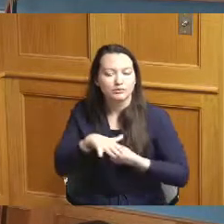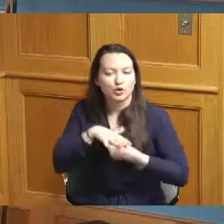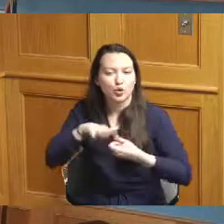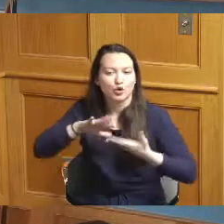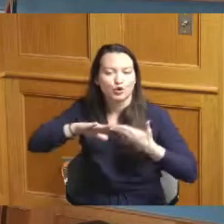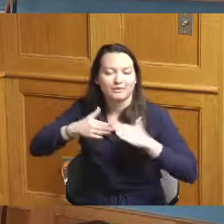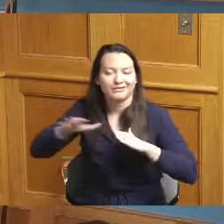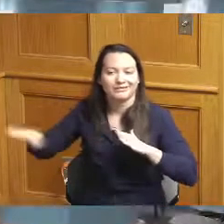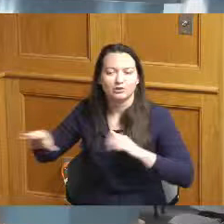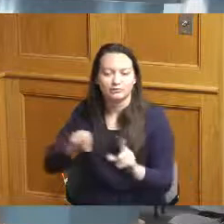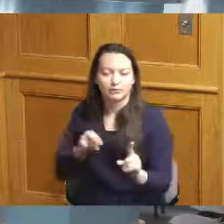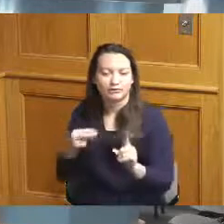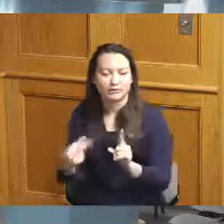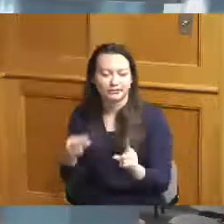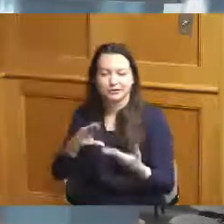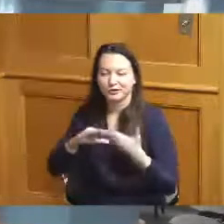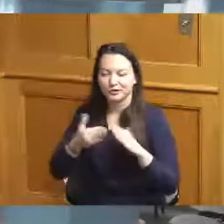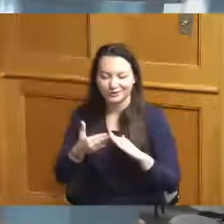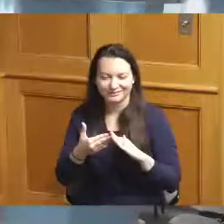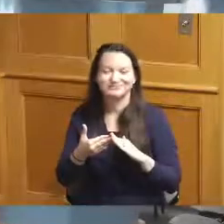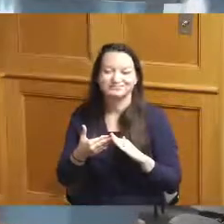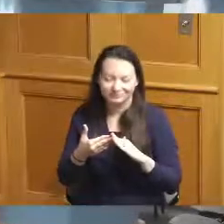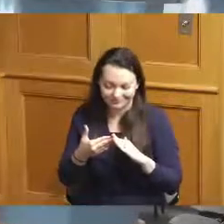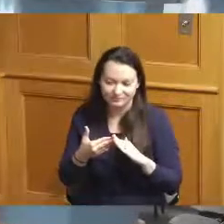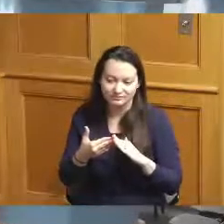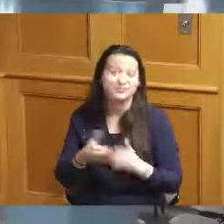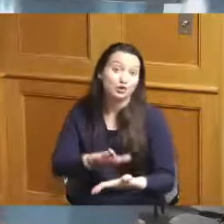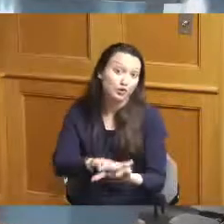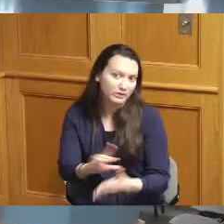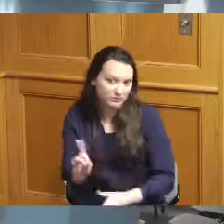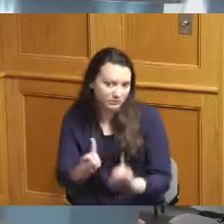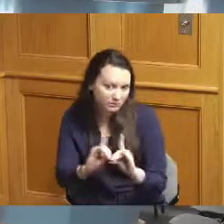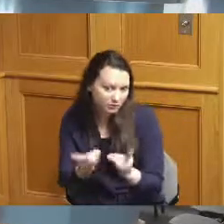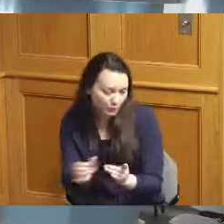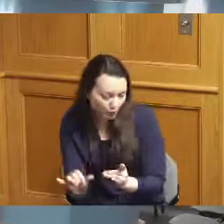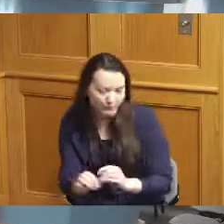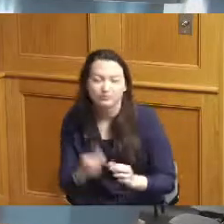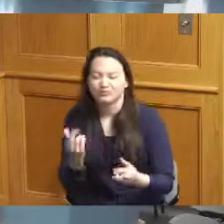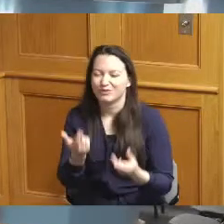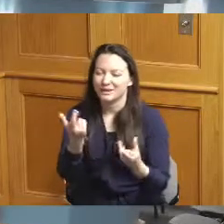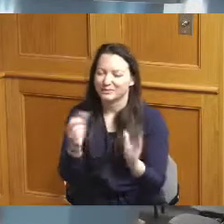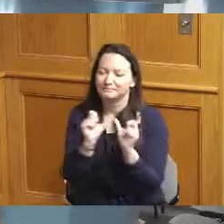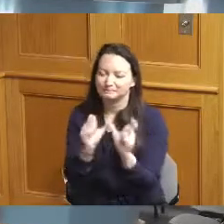perspective and the community did and the school district also recommended continuation of the